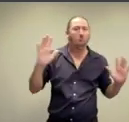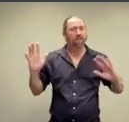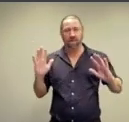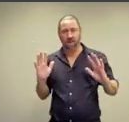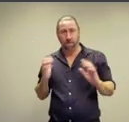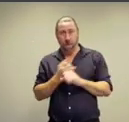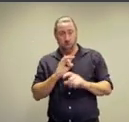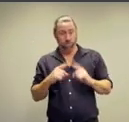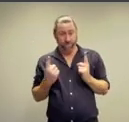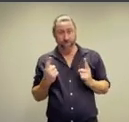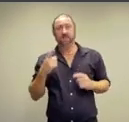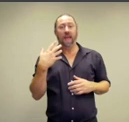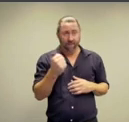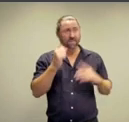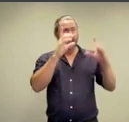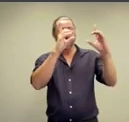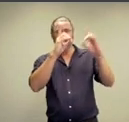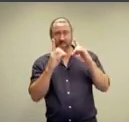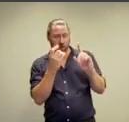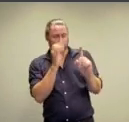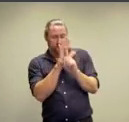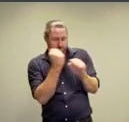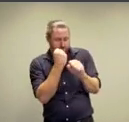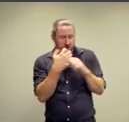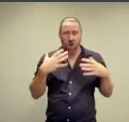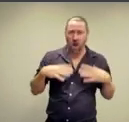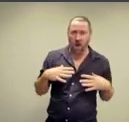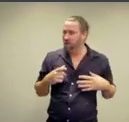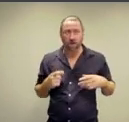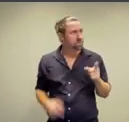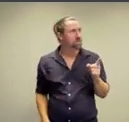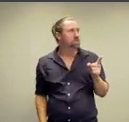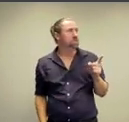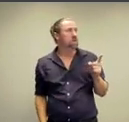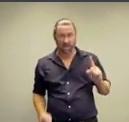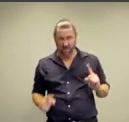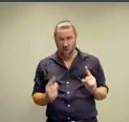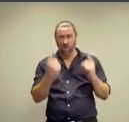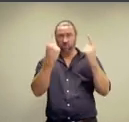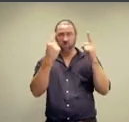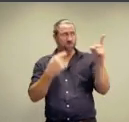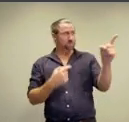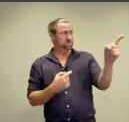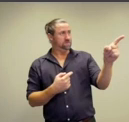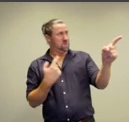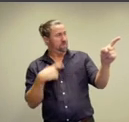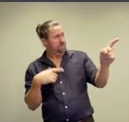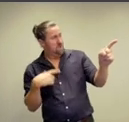directly seen in a designer's collection was really